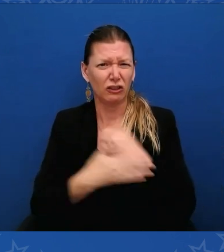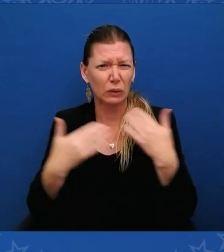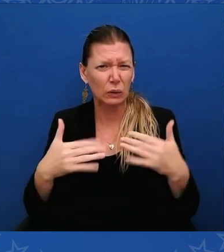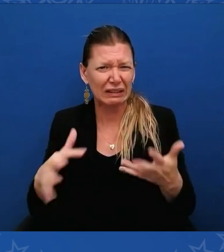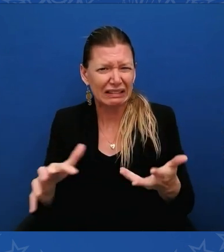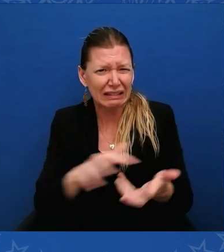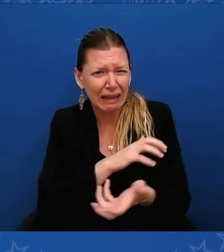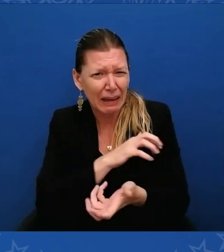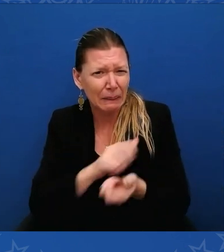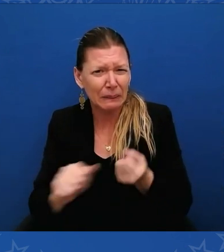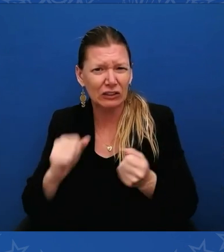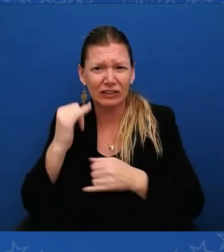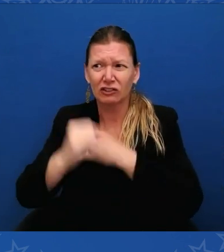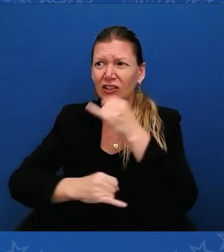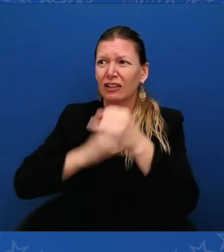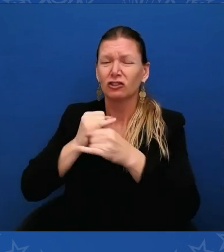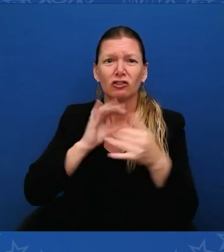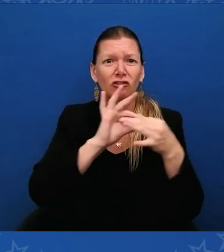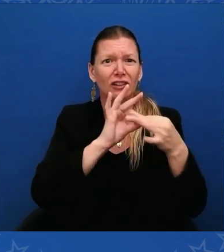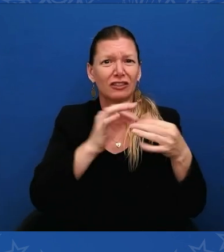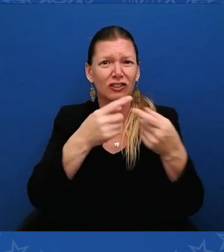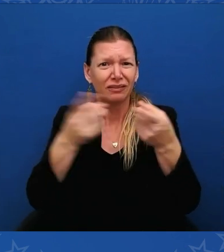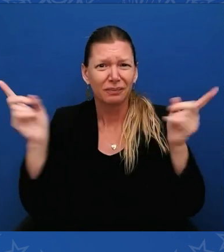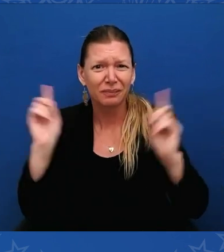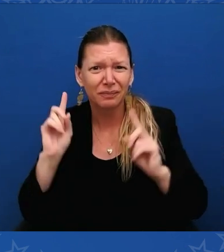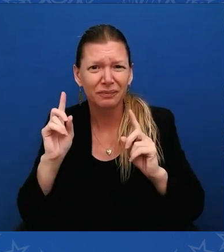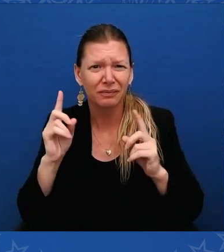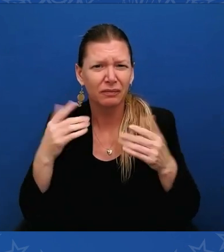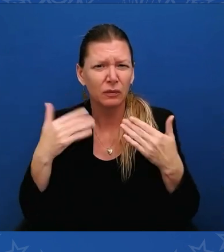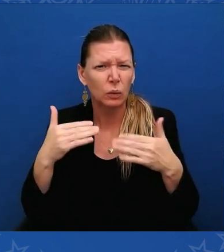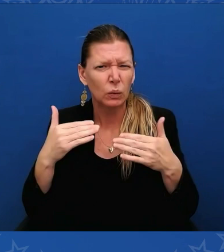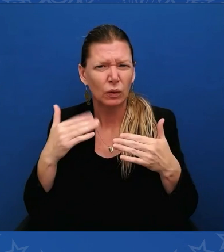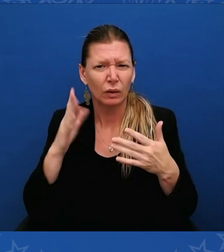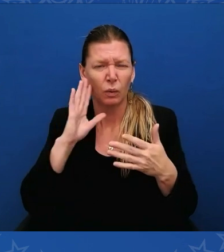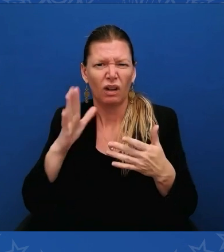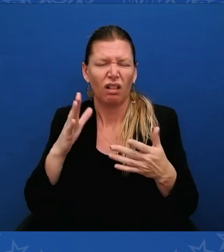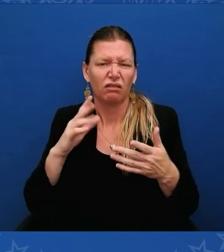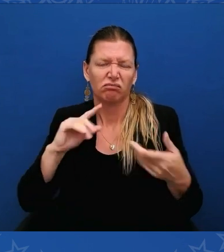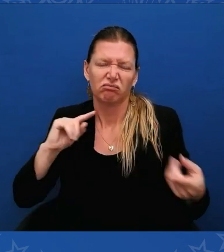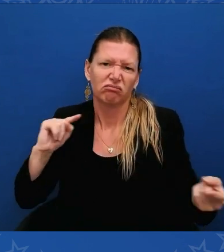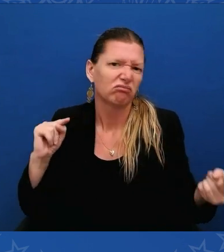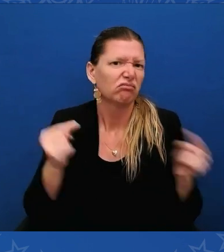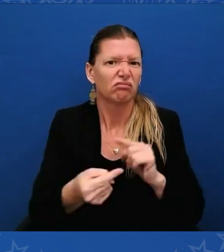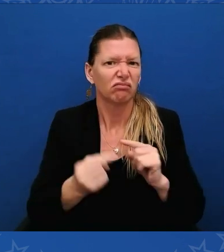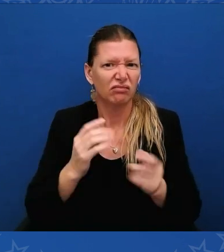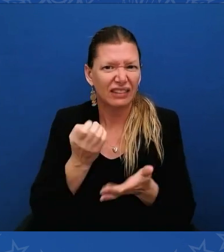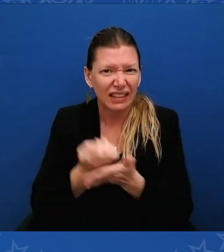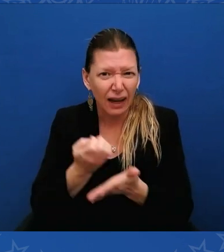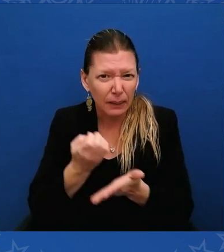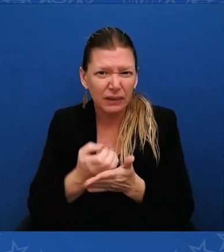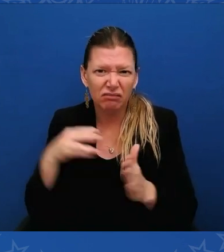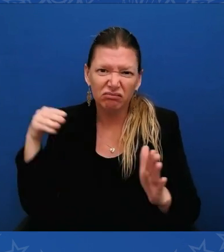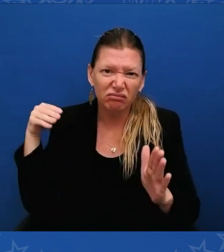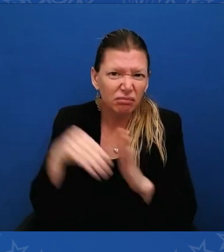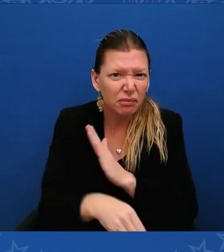And as outrageous as it sounds, he wants to take away birthright citizenship: If you're born here, it doesn't mean